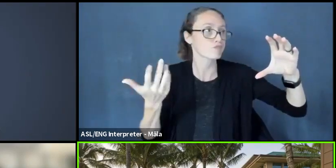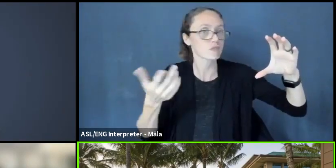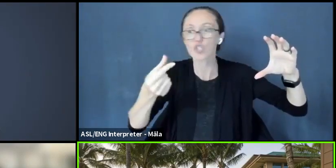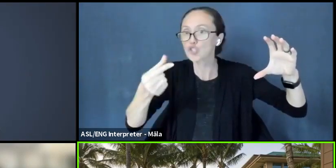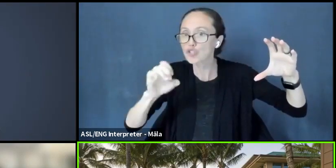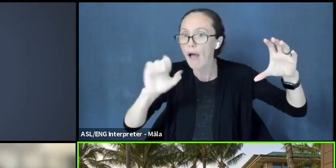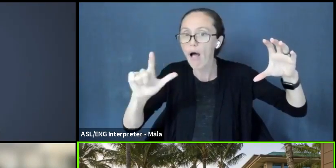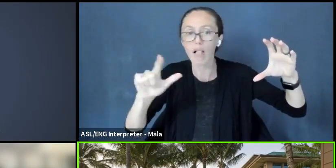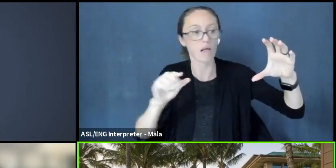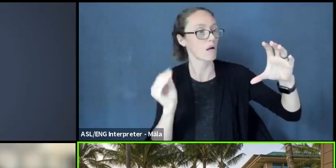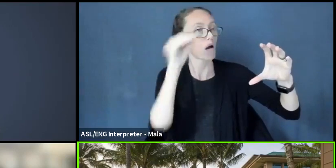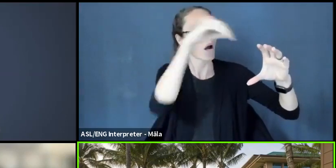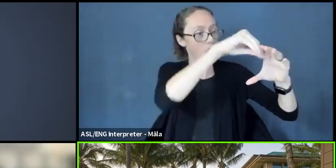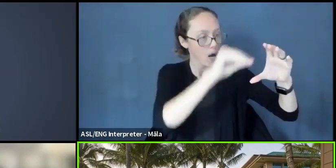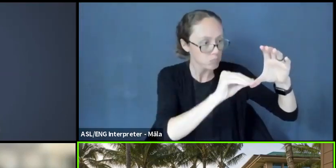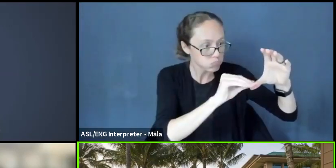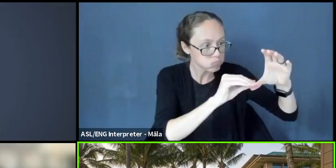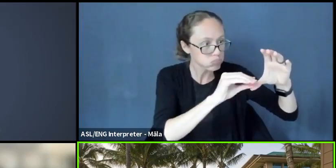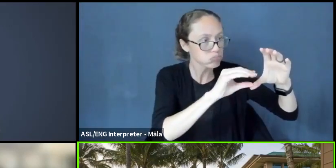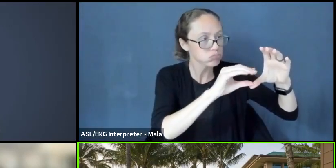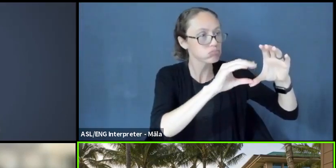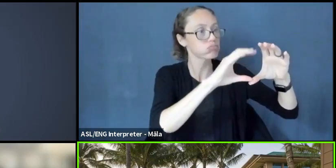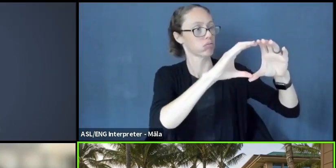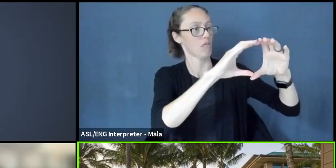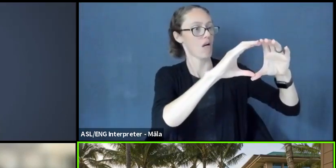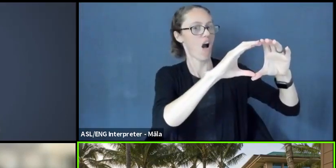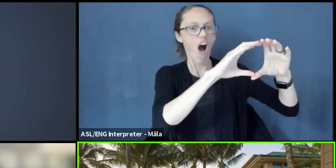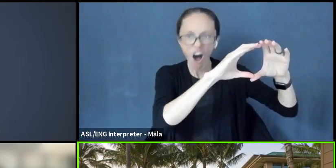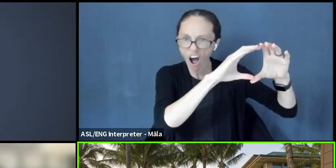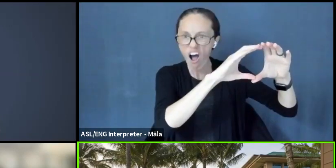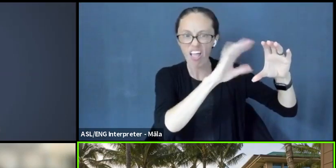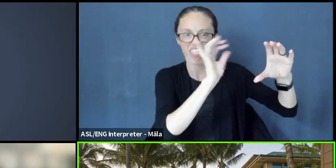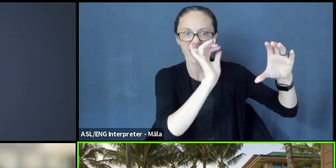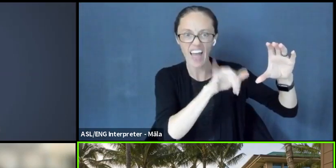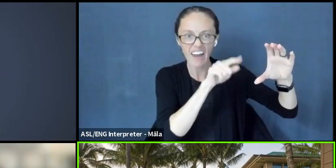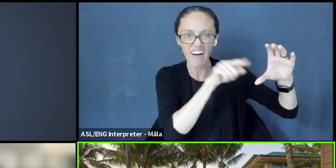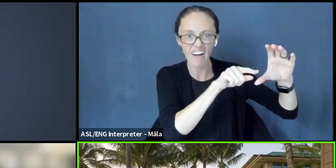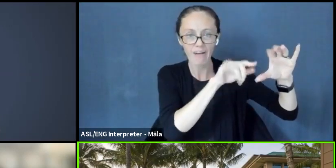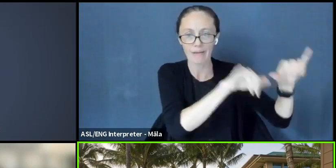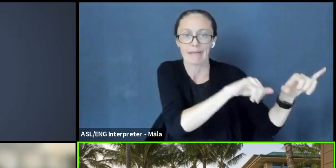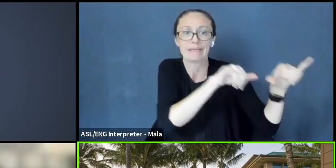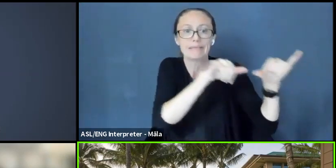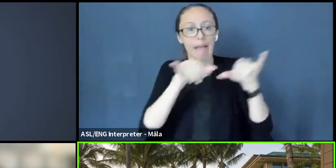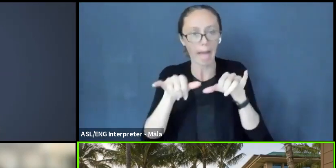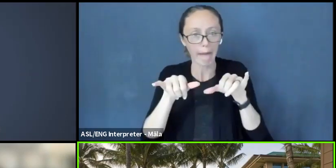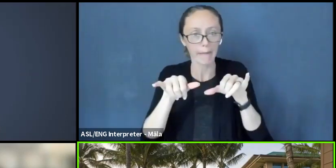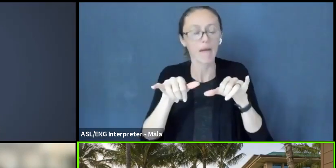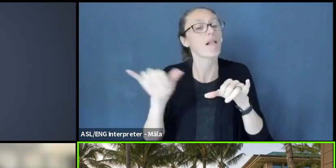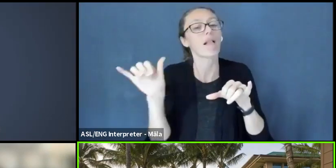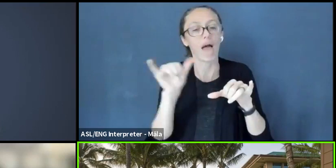that, that is kind of the closest description of when you have a severe pneumonia caused